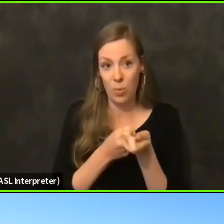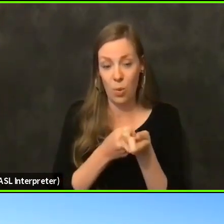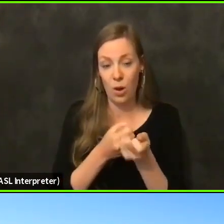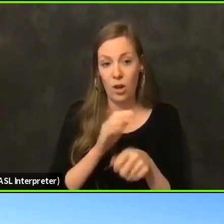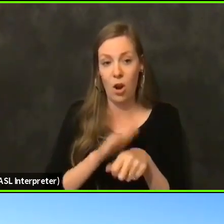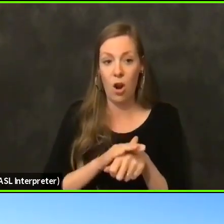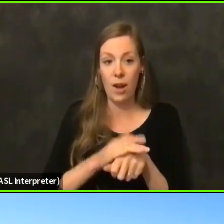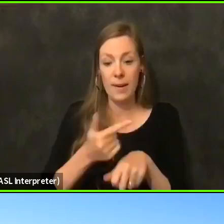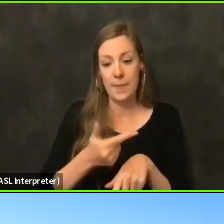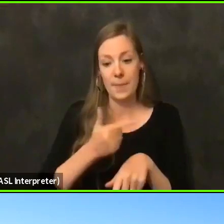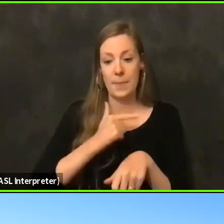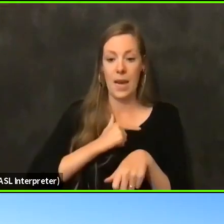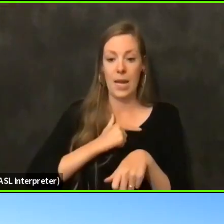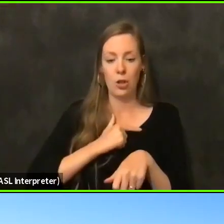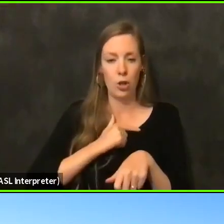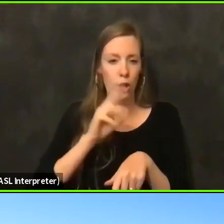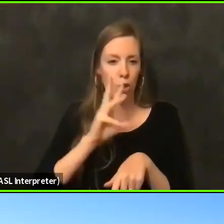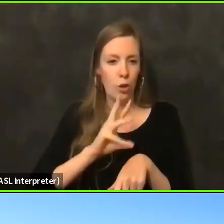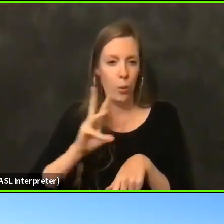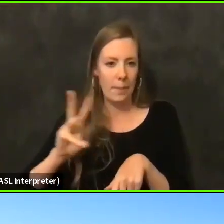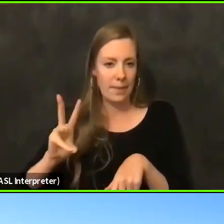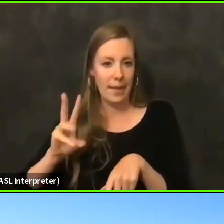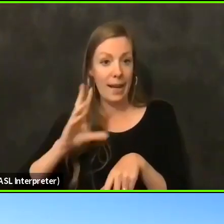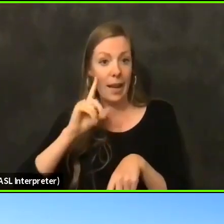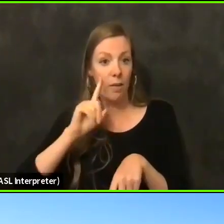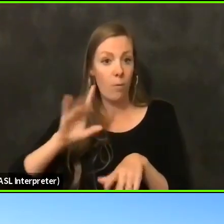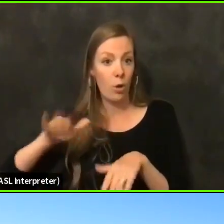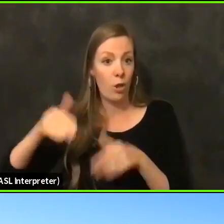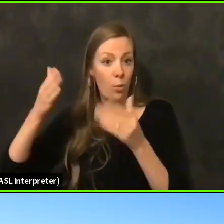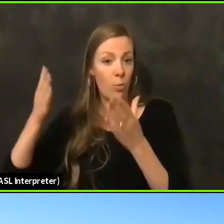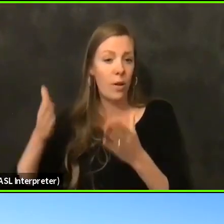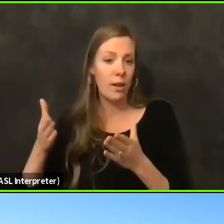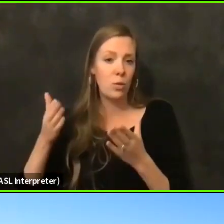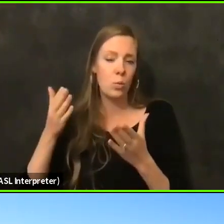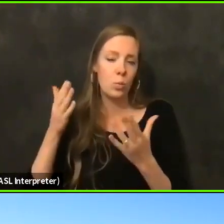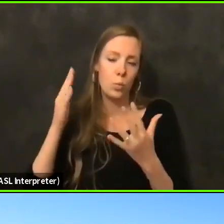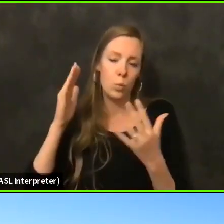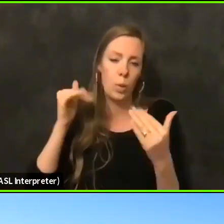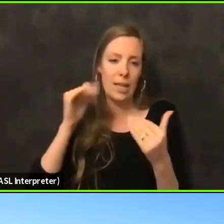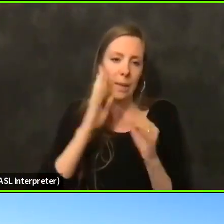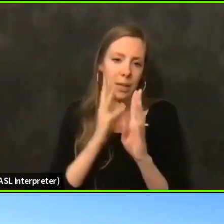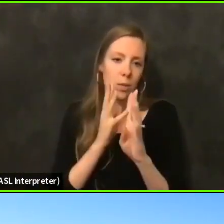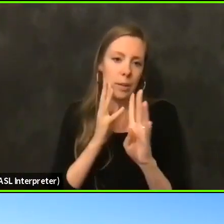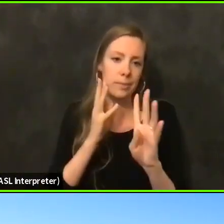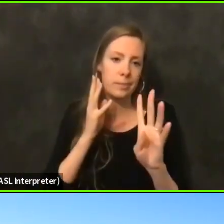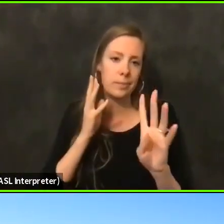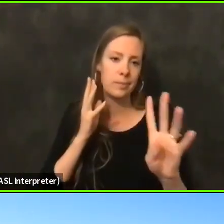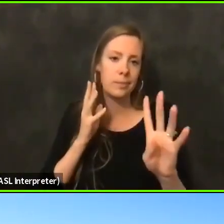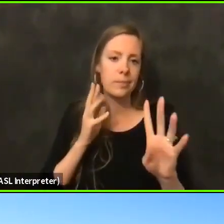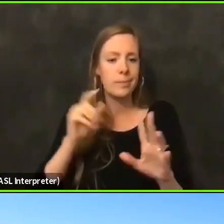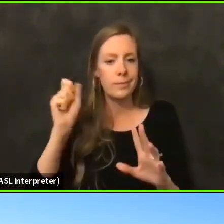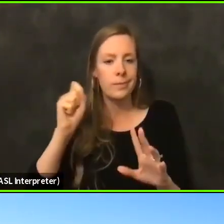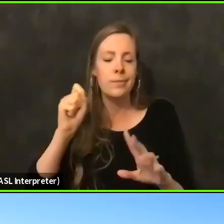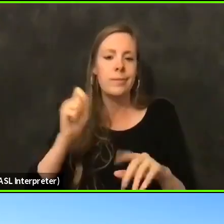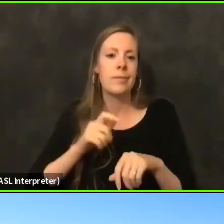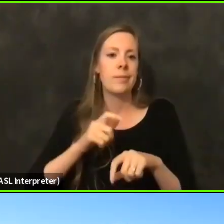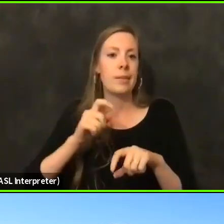And for the providers, we expect long wait times on state technical support line. We've we've had that experiences.